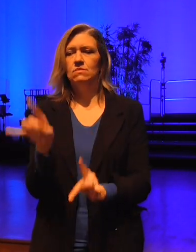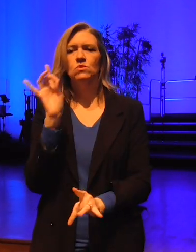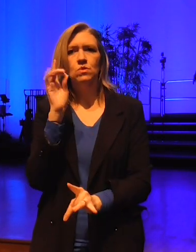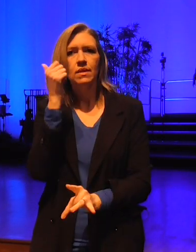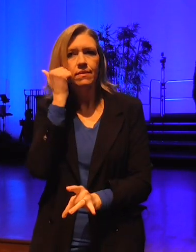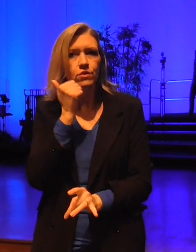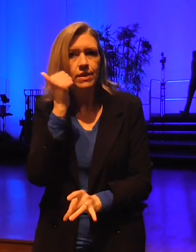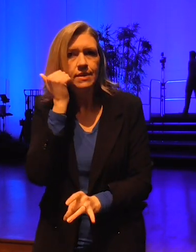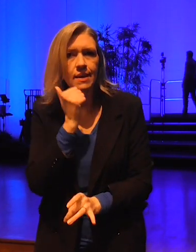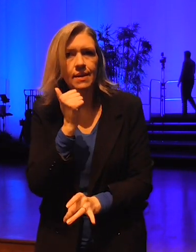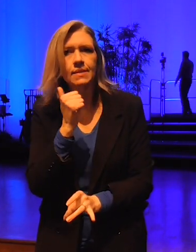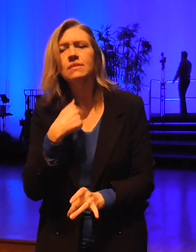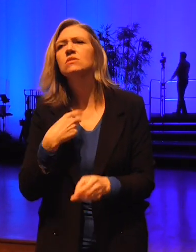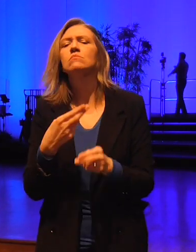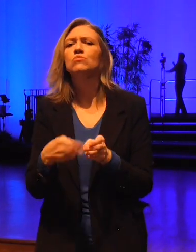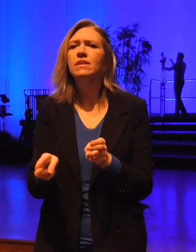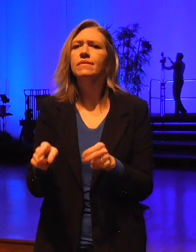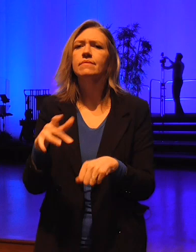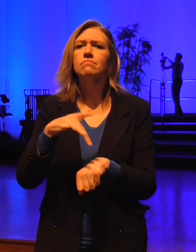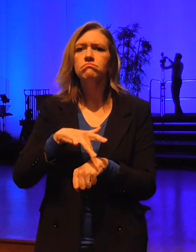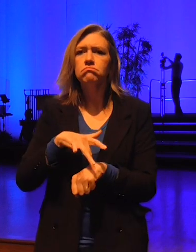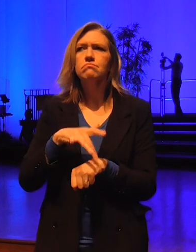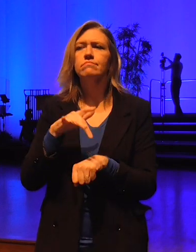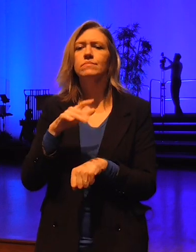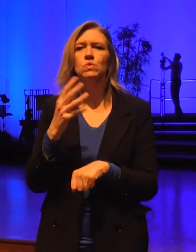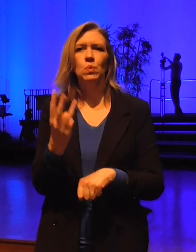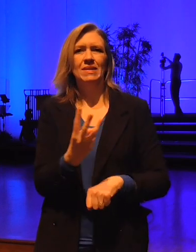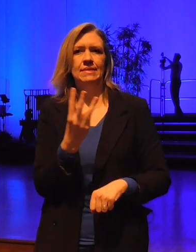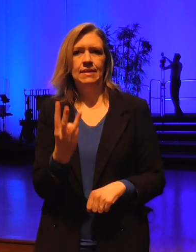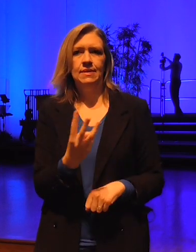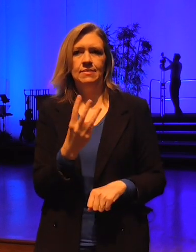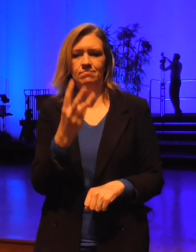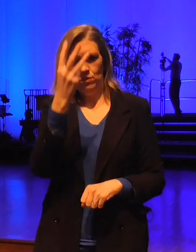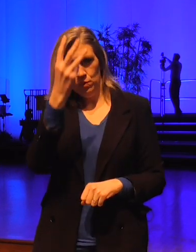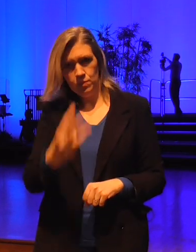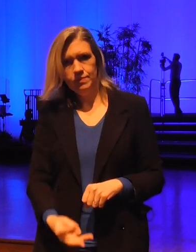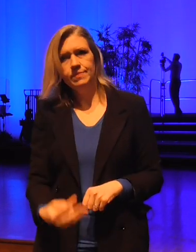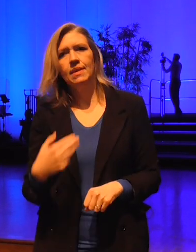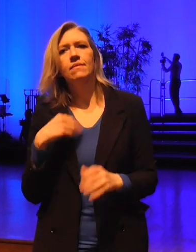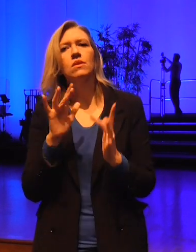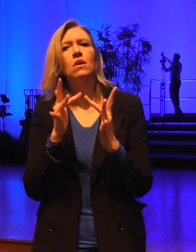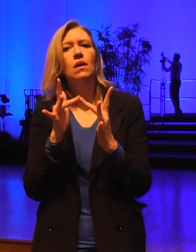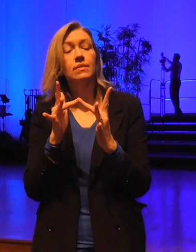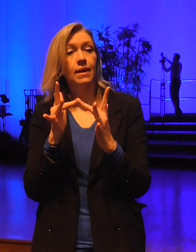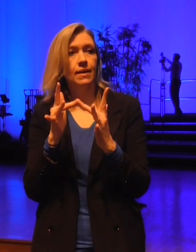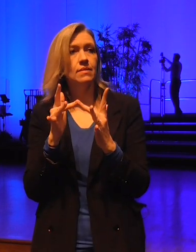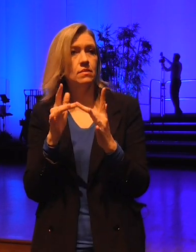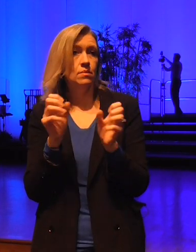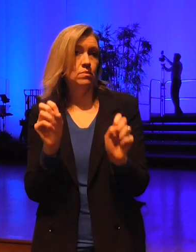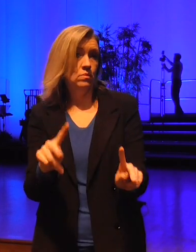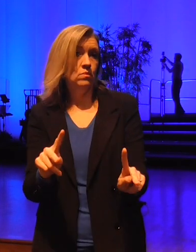briefly speak speak to our Wednesdays that we have an online product um that is a a minister insight